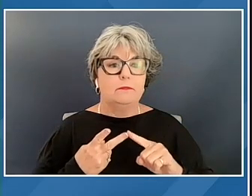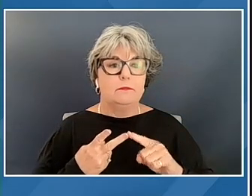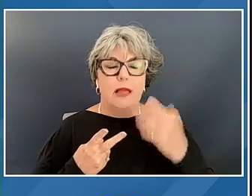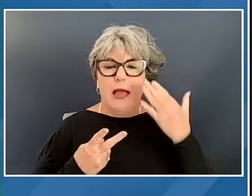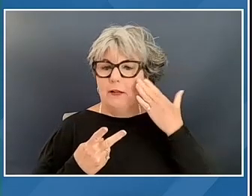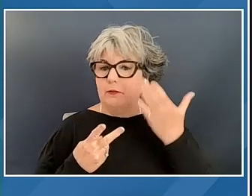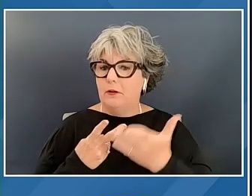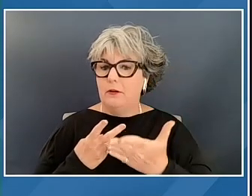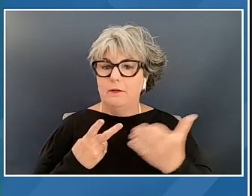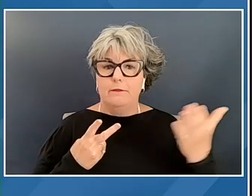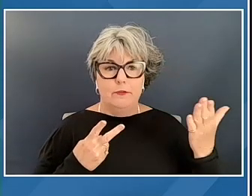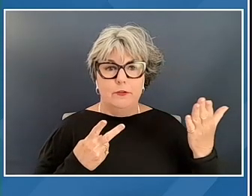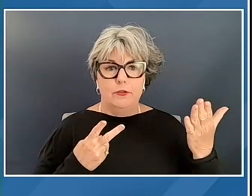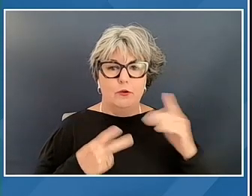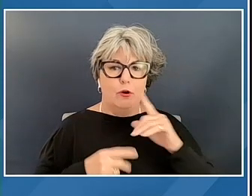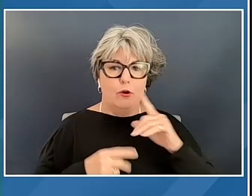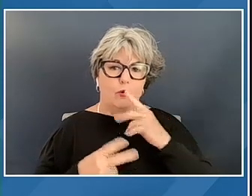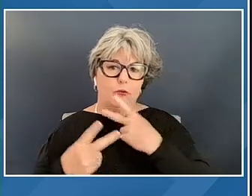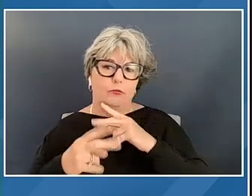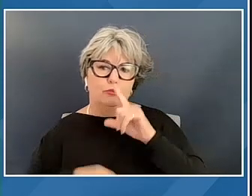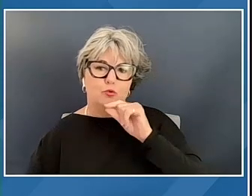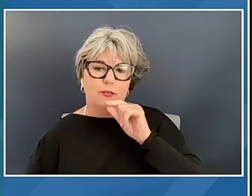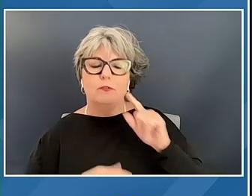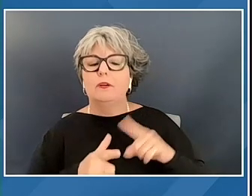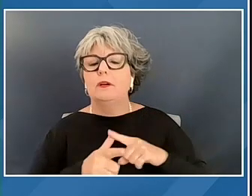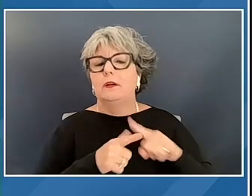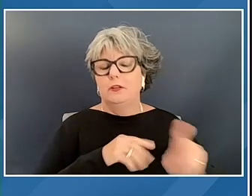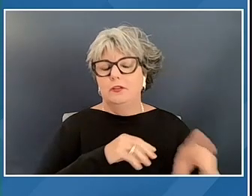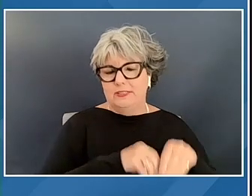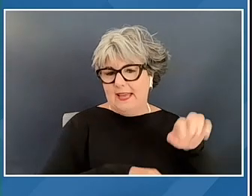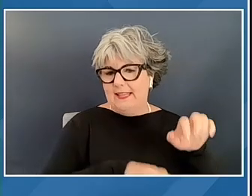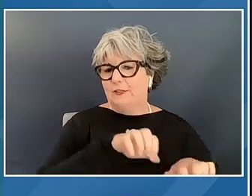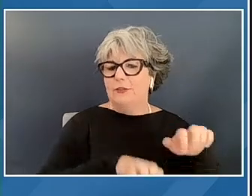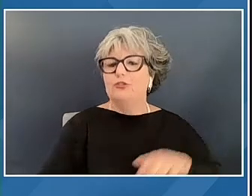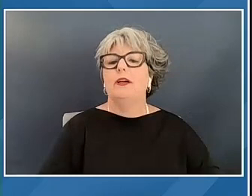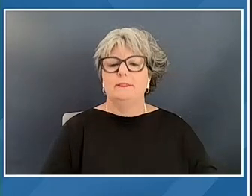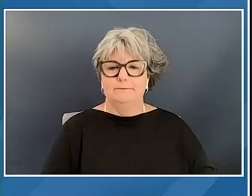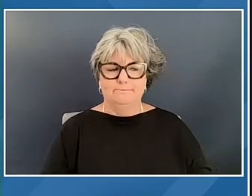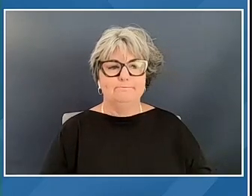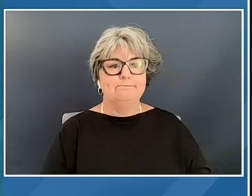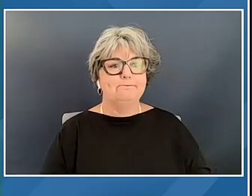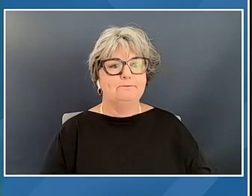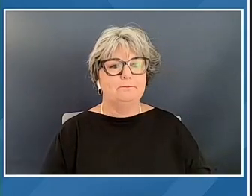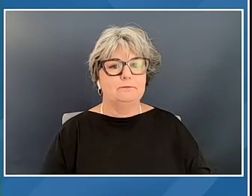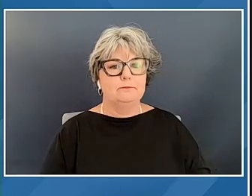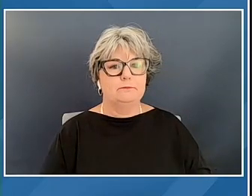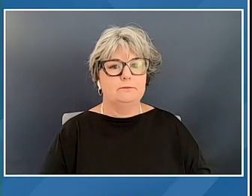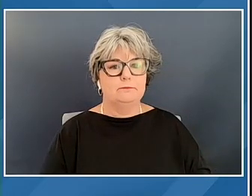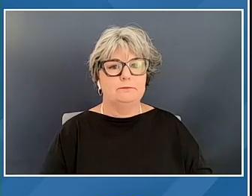We'll be happy to take that back if you put that in the chat. I can't speak to our advertising budget, I'm sorry.